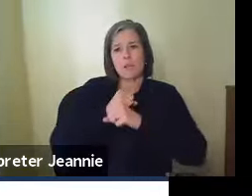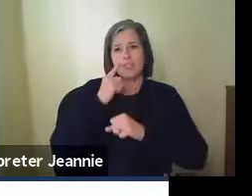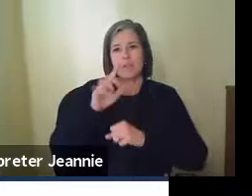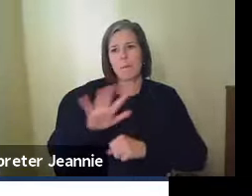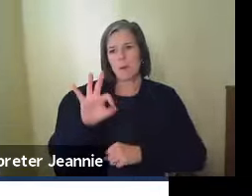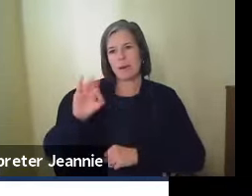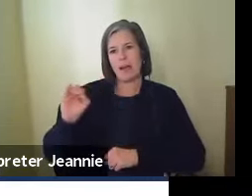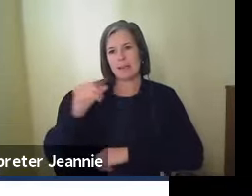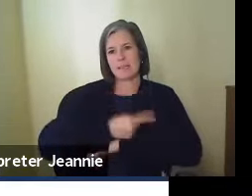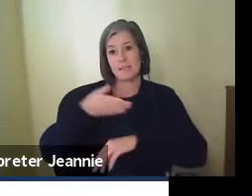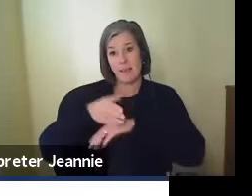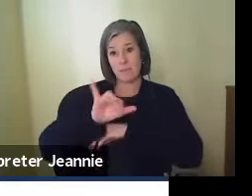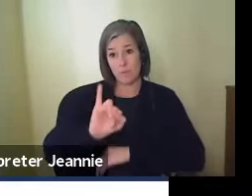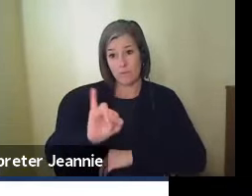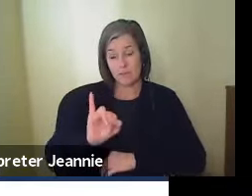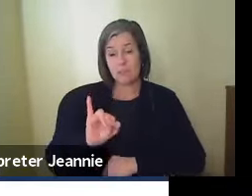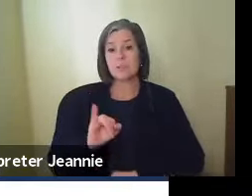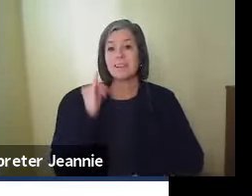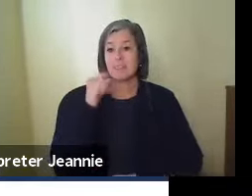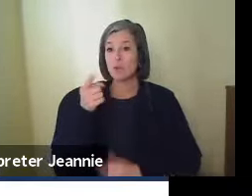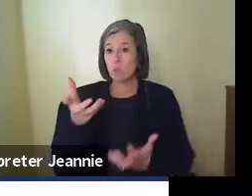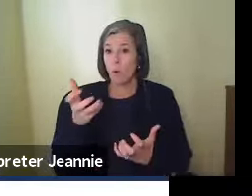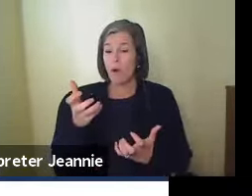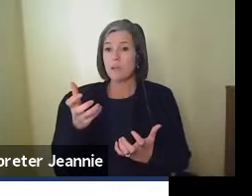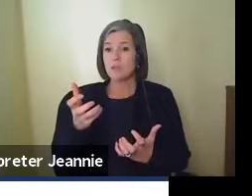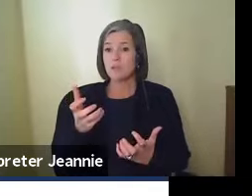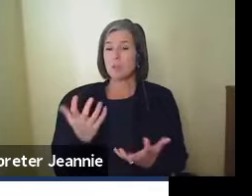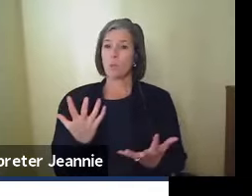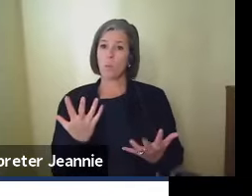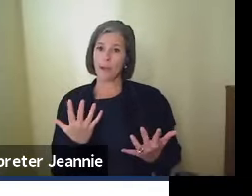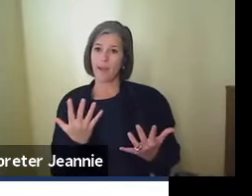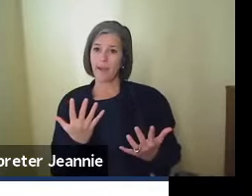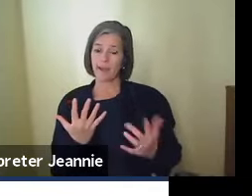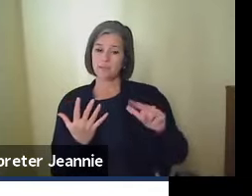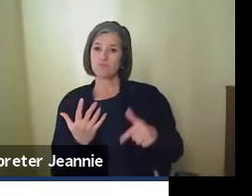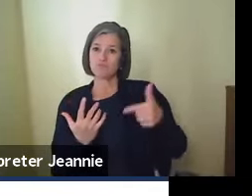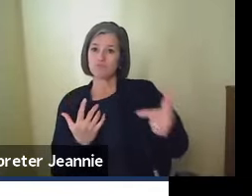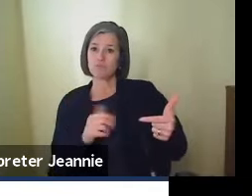infection, if you wanted to step aside and let someone else who might be at higher risk to get